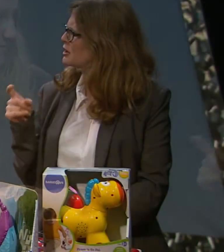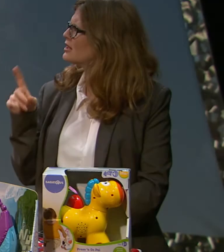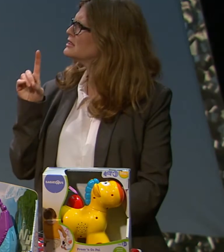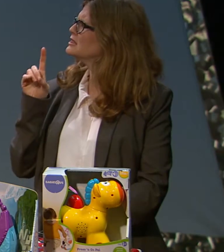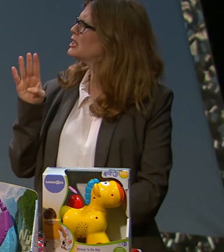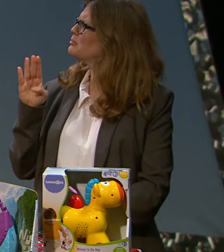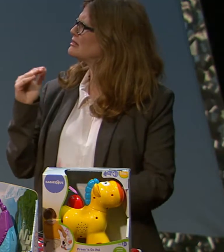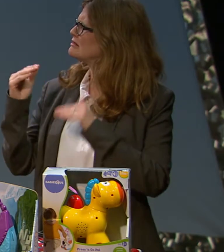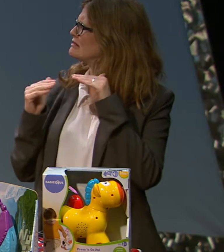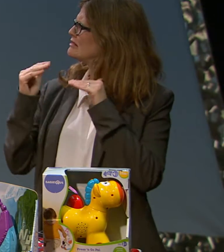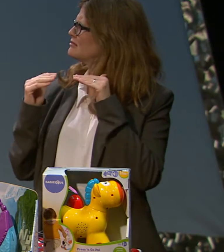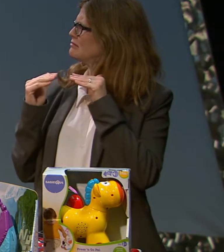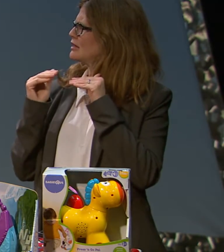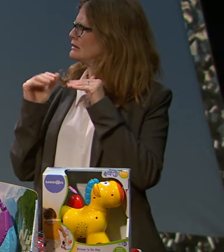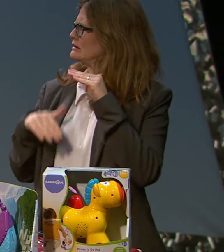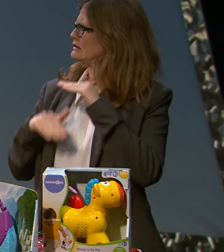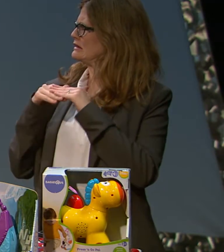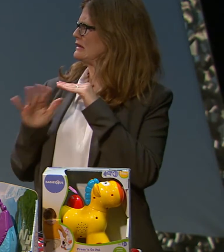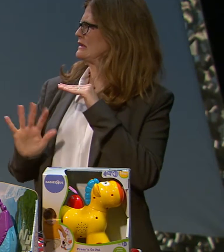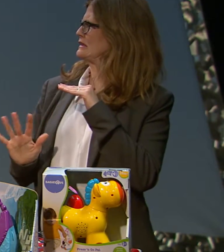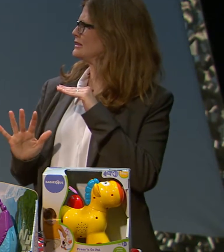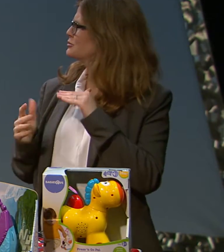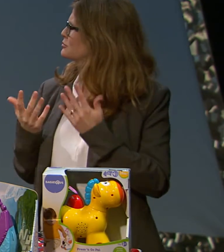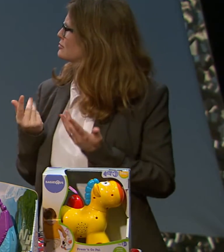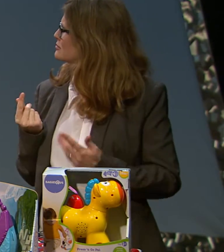What’s the max decibel that toys should hit?